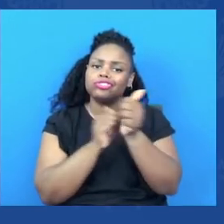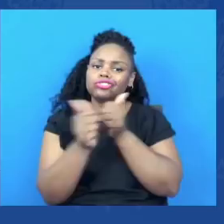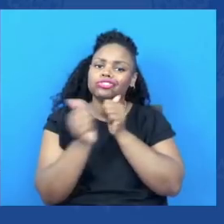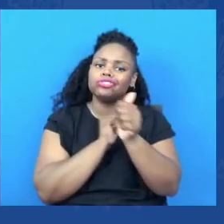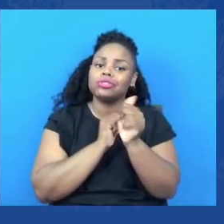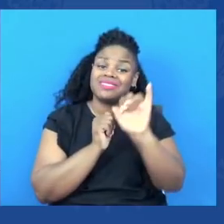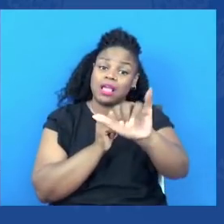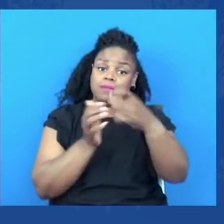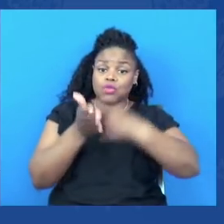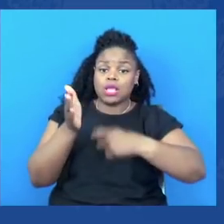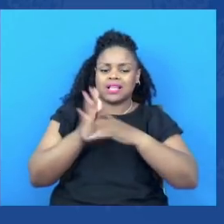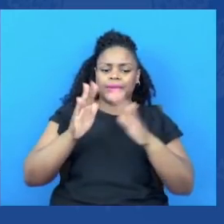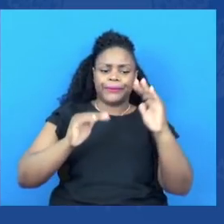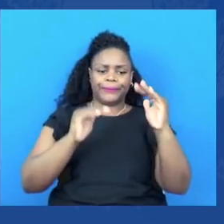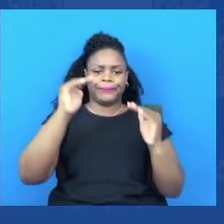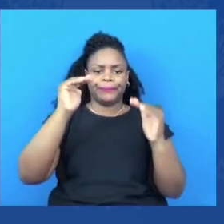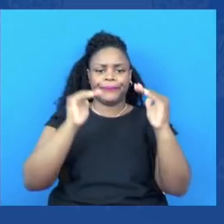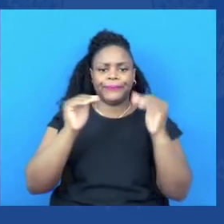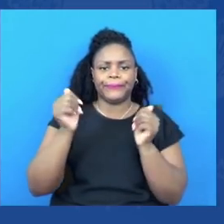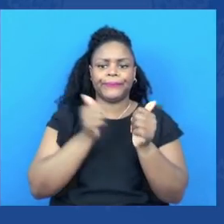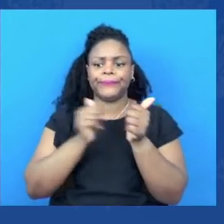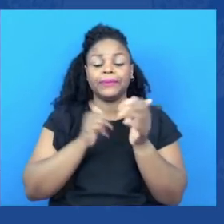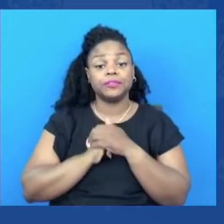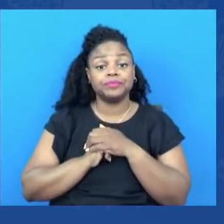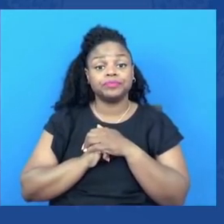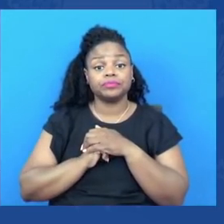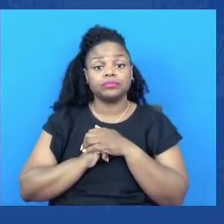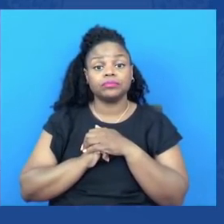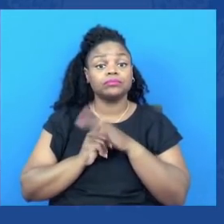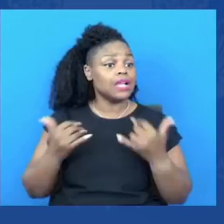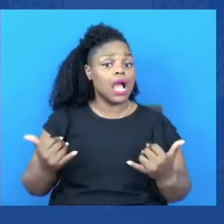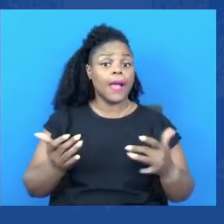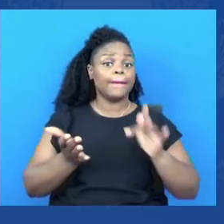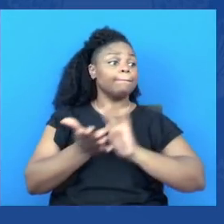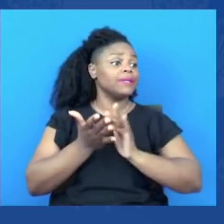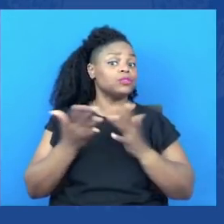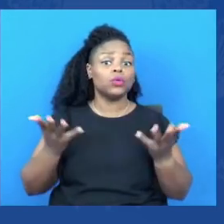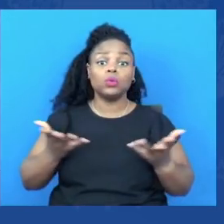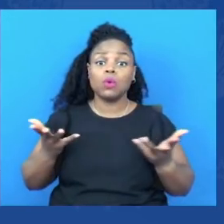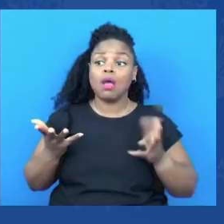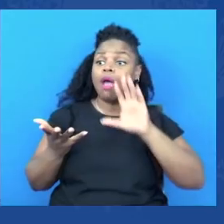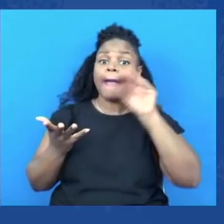Right now, drug companies will set a price at whatever the market will bear.